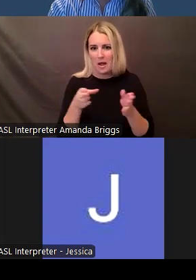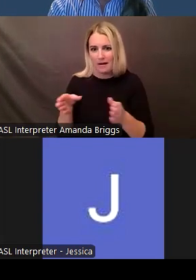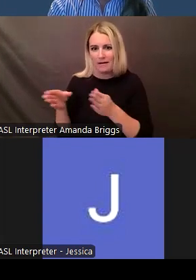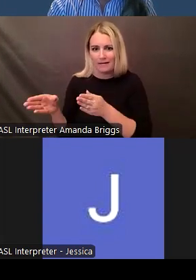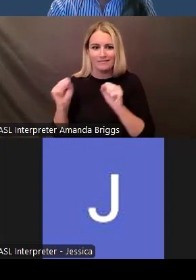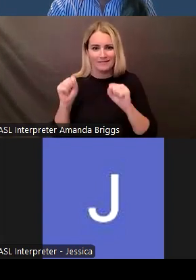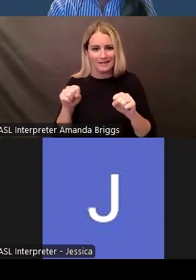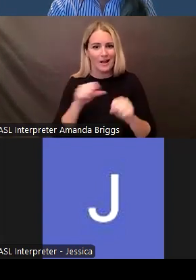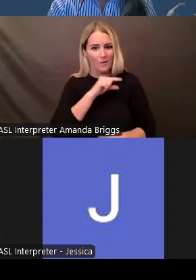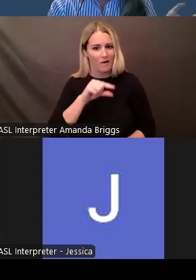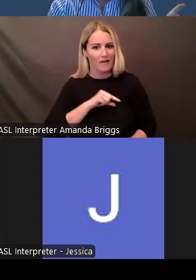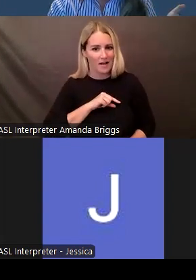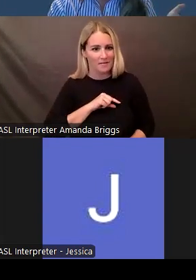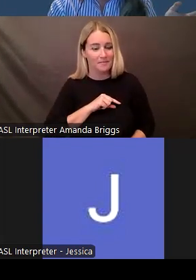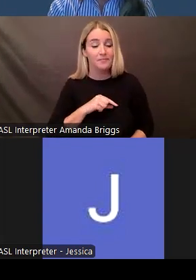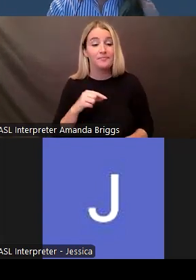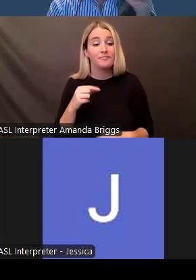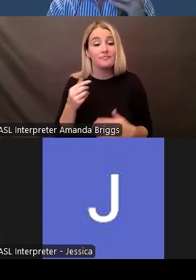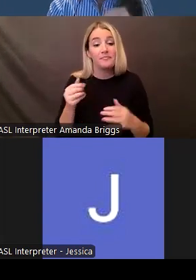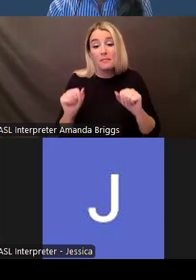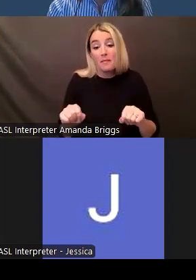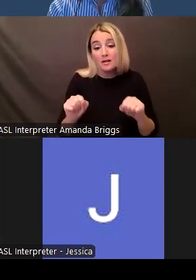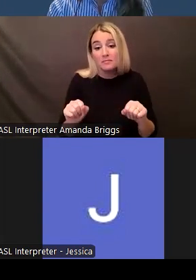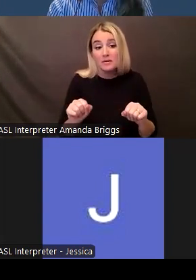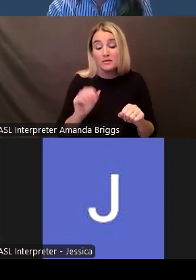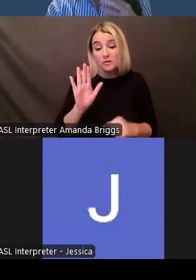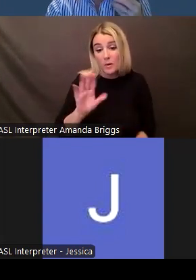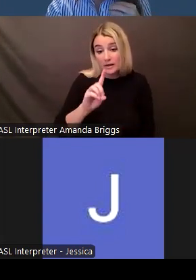It could be based on disability,